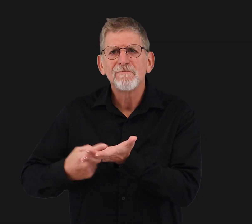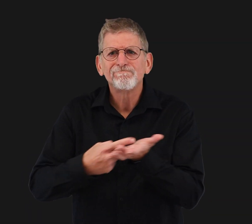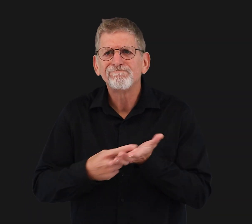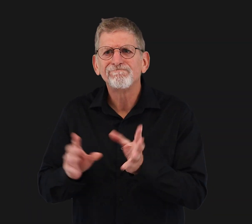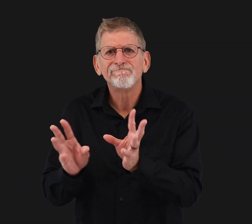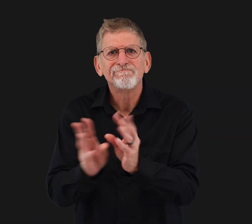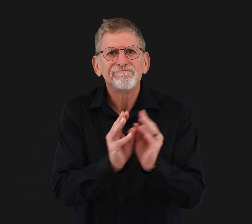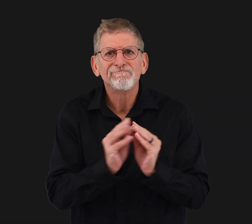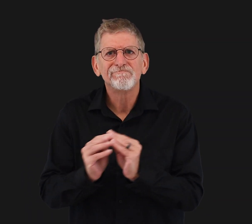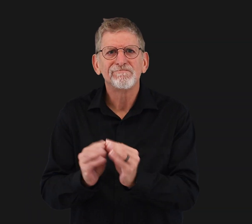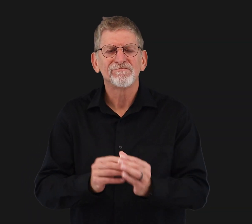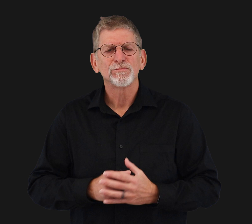Consultations